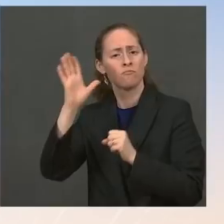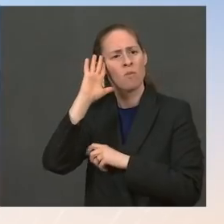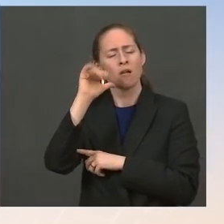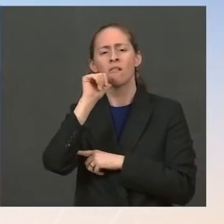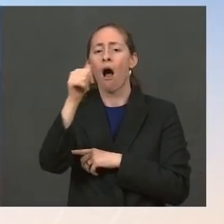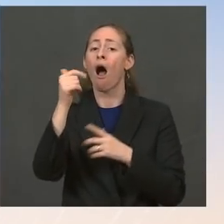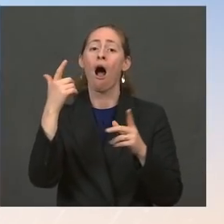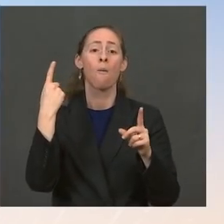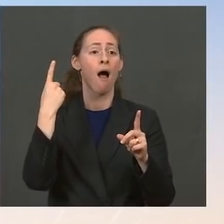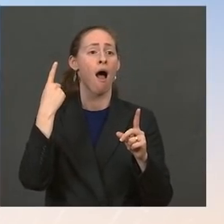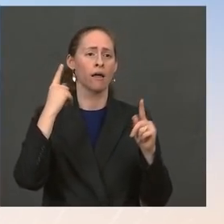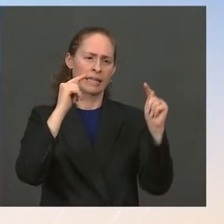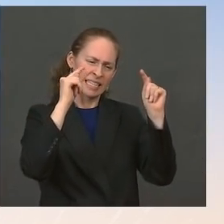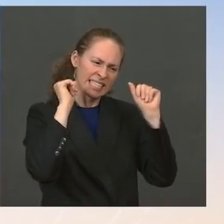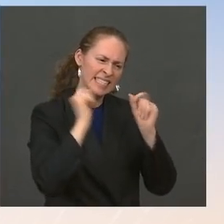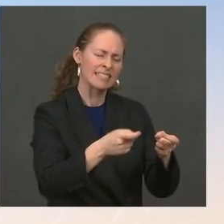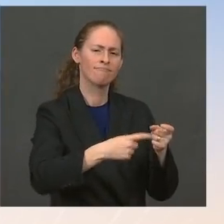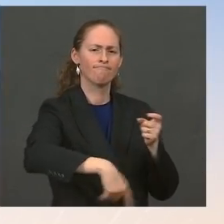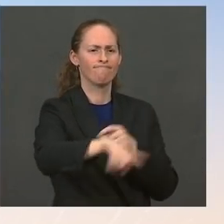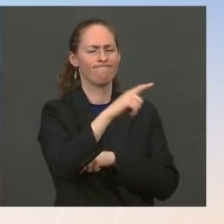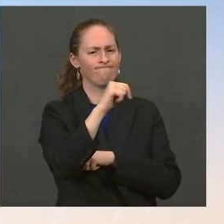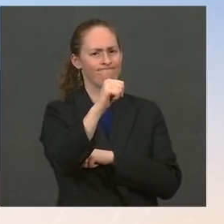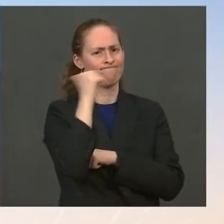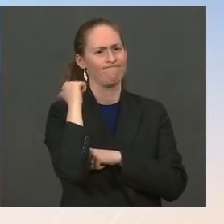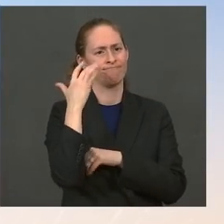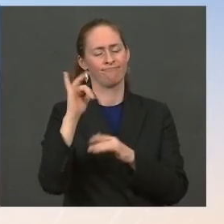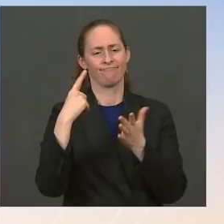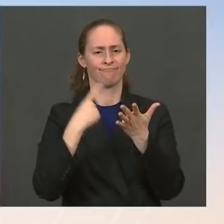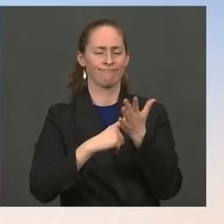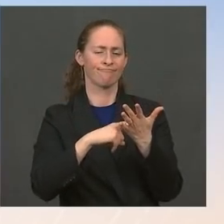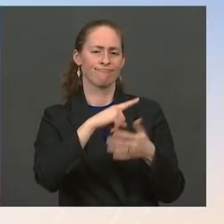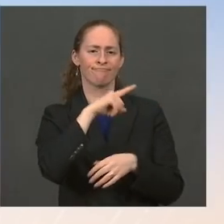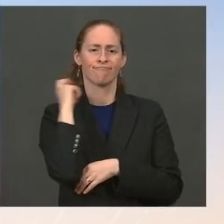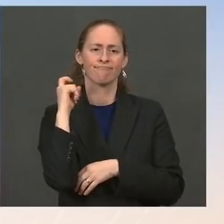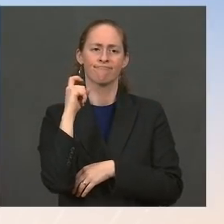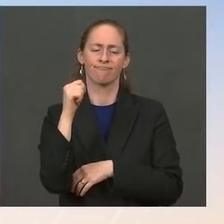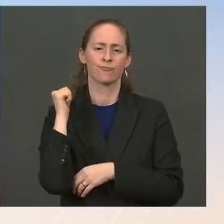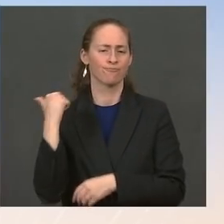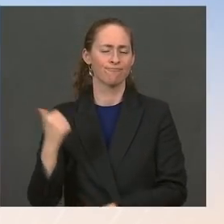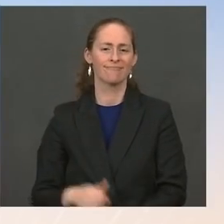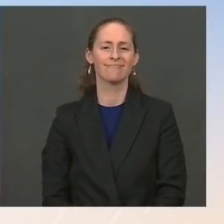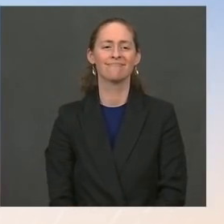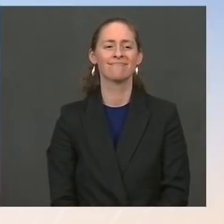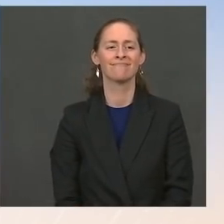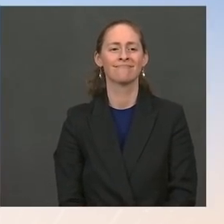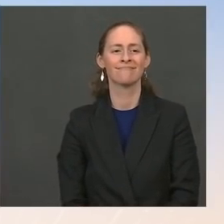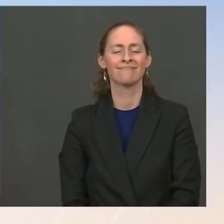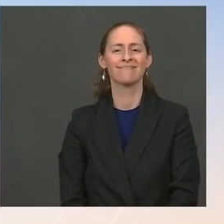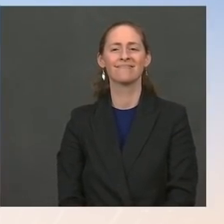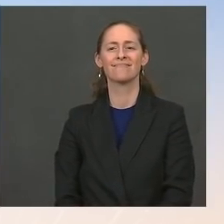So those are his continued bottom lines. Go ahead. The Press: Following up on Build Back Better, Jen -- The Press: Thanks, Jen. I -- >> Ms. Psaki: Go ahead, Katie. The Press: Kyle Rittenhouse has been declared not guilty